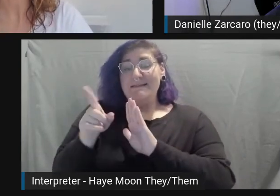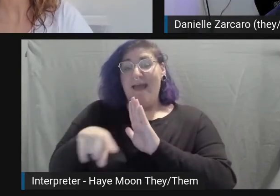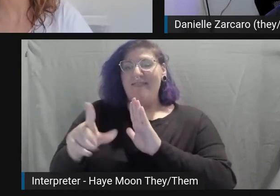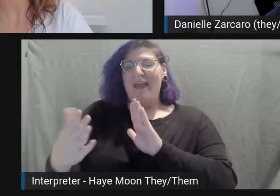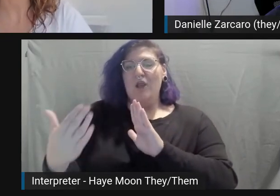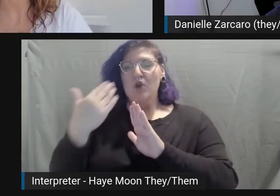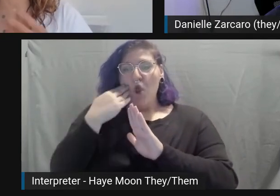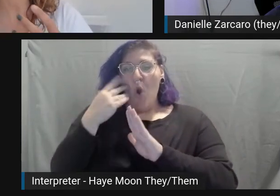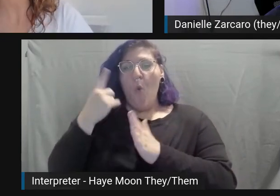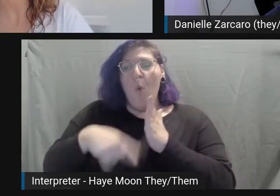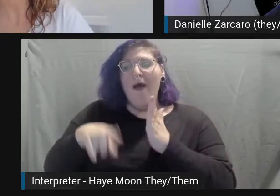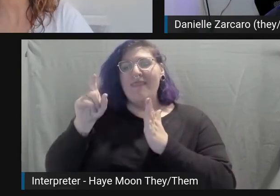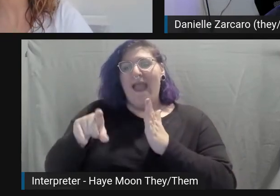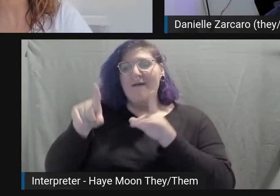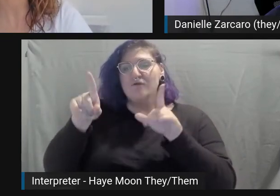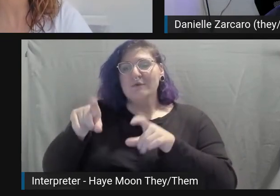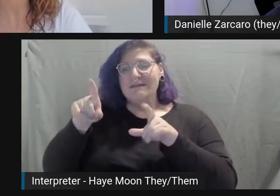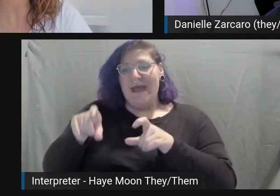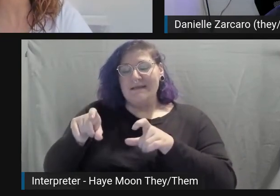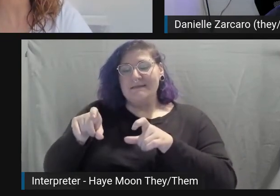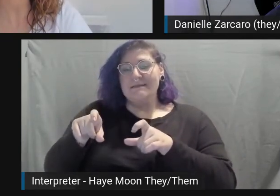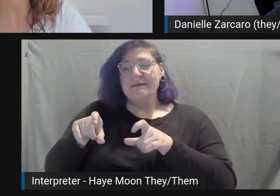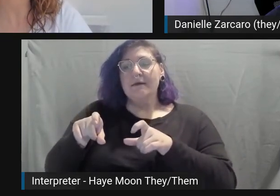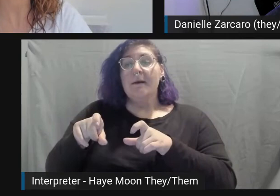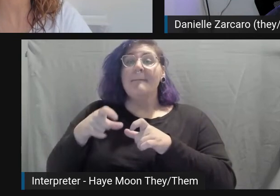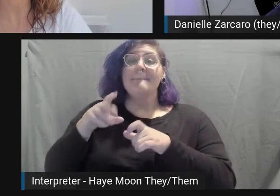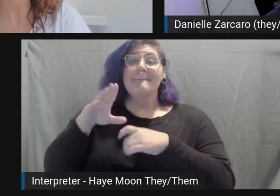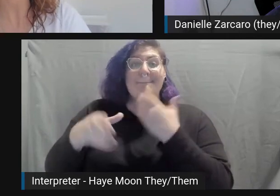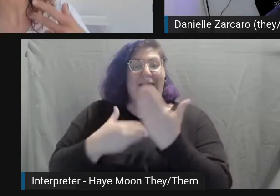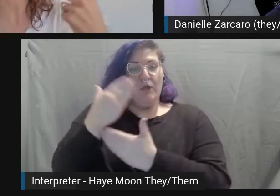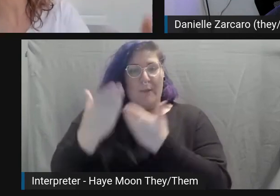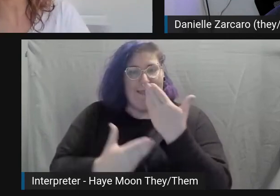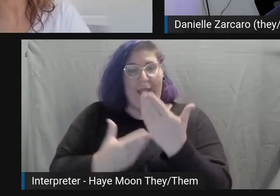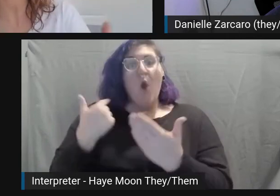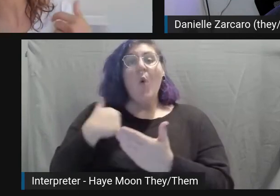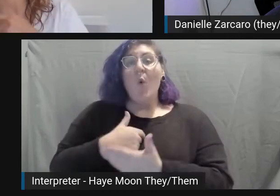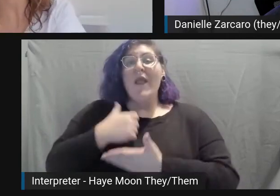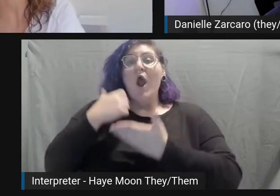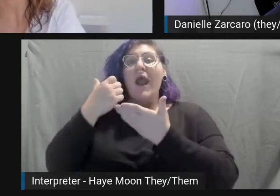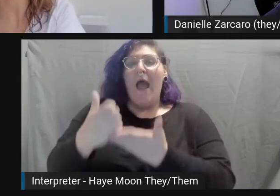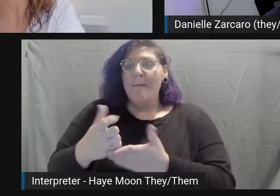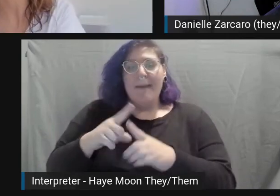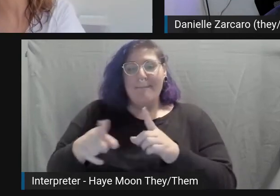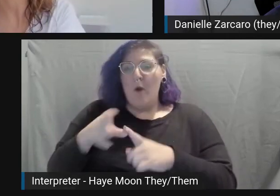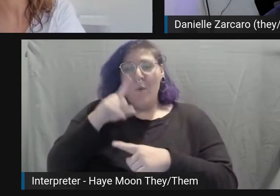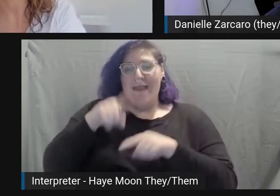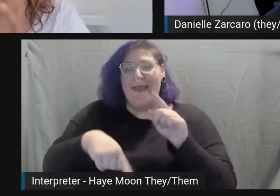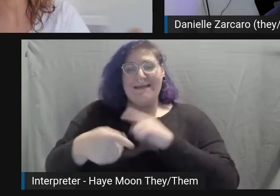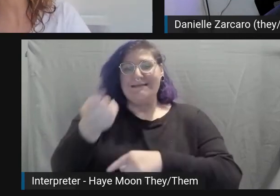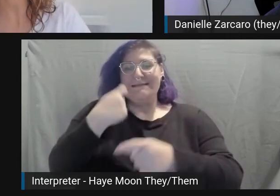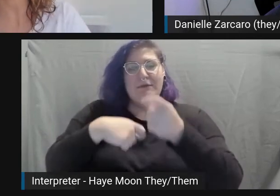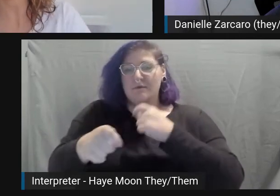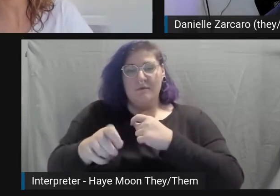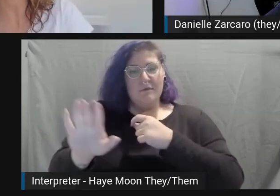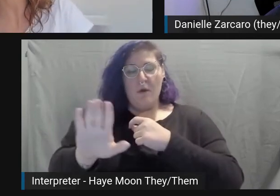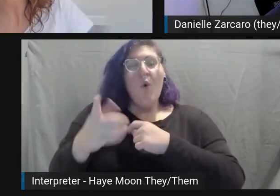We are offering here heavy lifting, but by no means am I coming and saying we replace, rather we're supporting. I hope that helps.